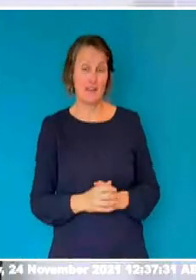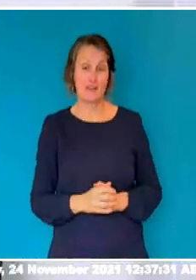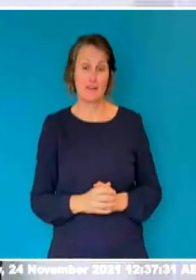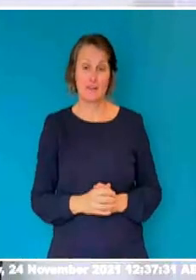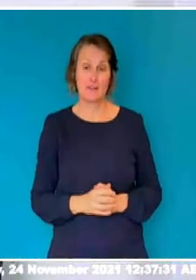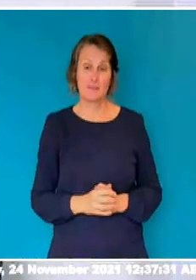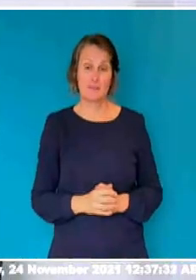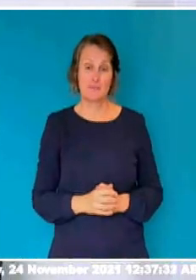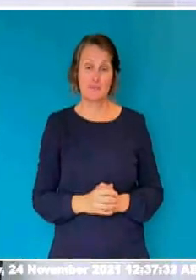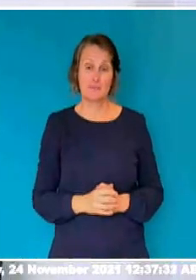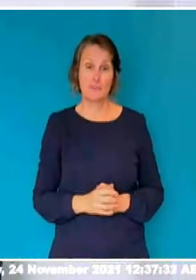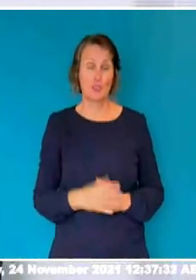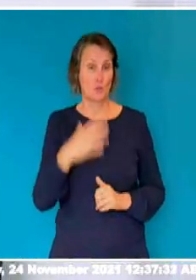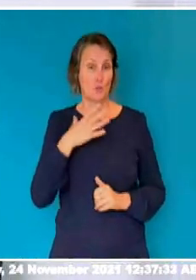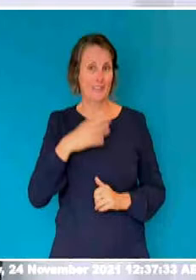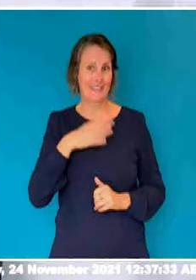So without an evidence base you can't combat perceptions.